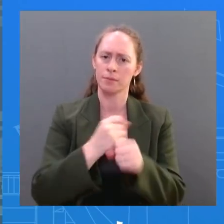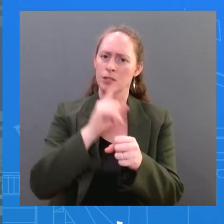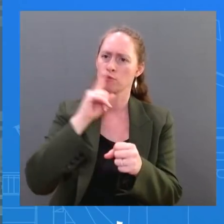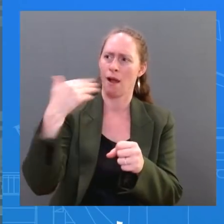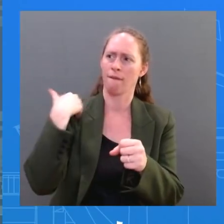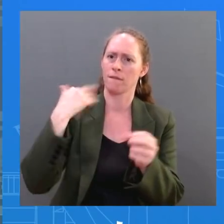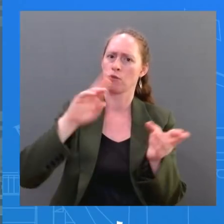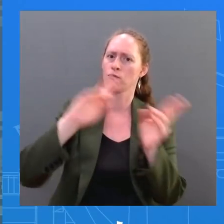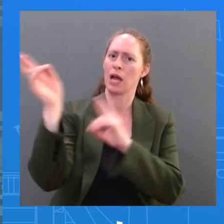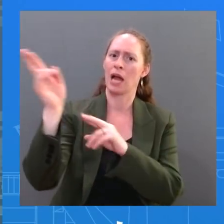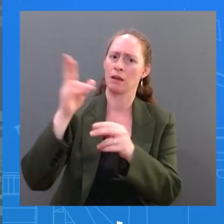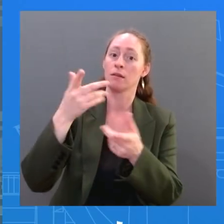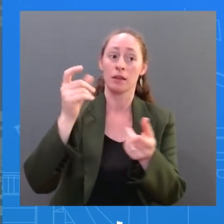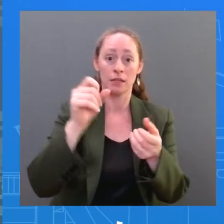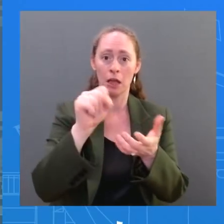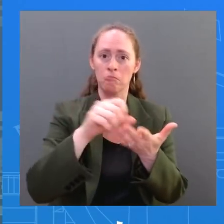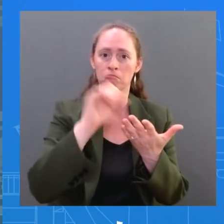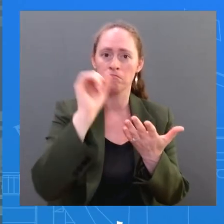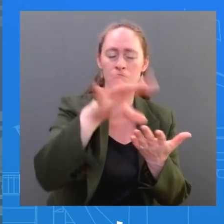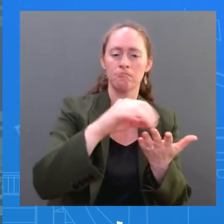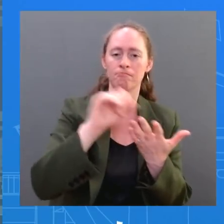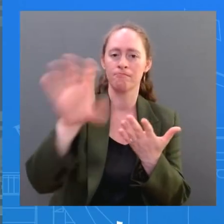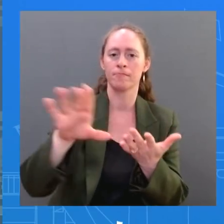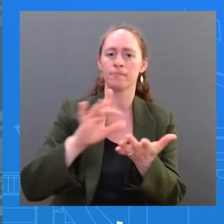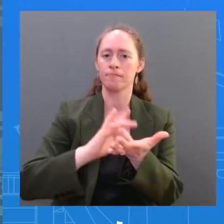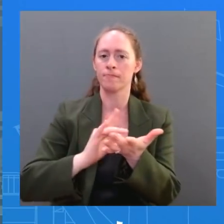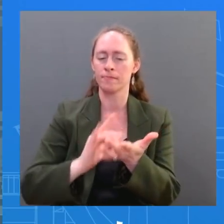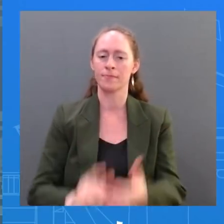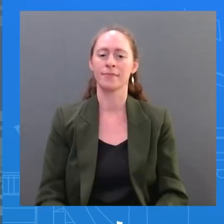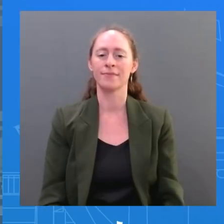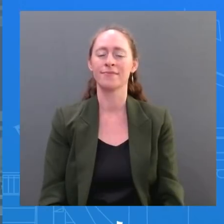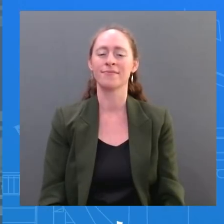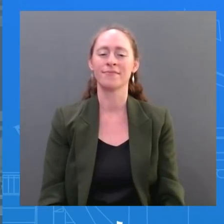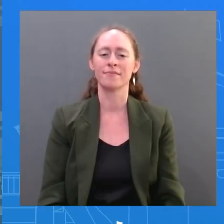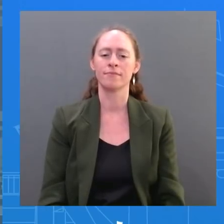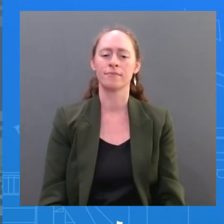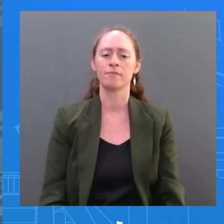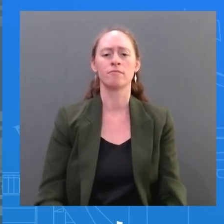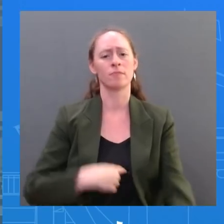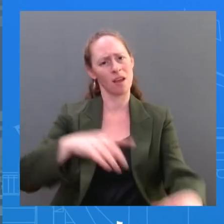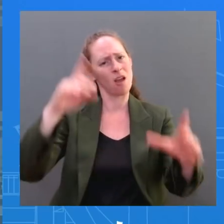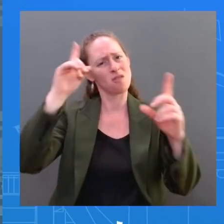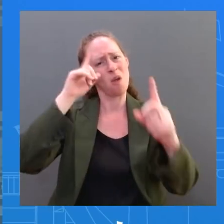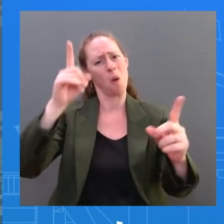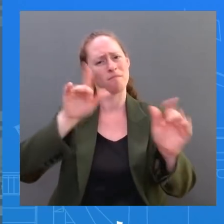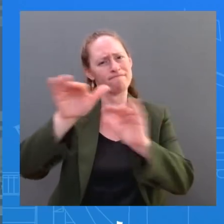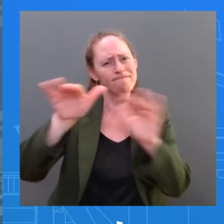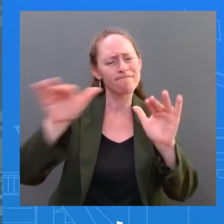and ongoing work to make sure that that is really happening. You know, as I said, this is not going to be solved by one day's action.